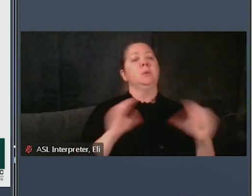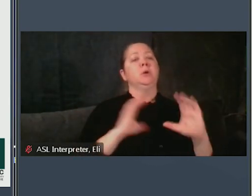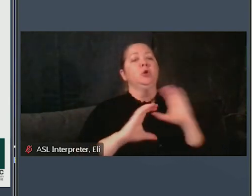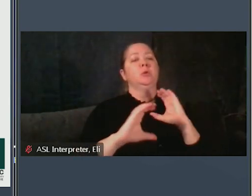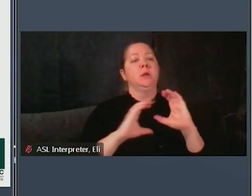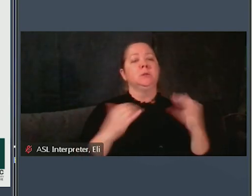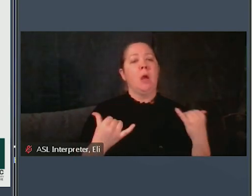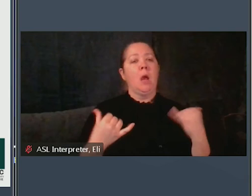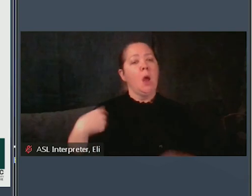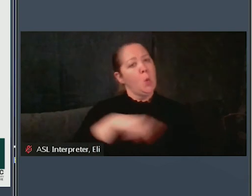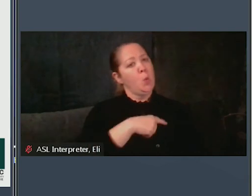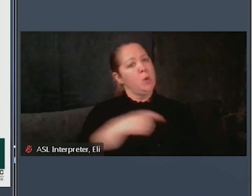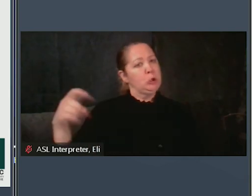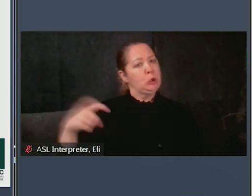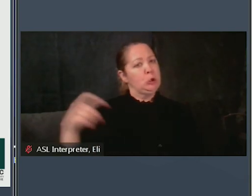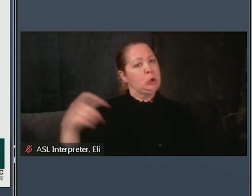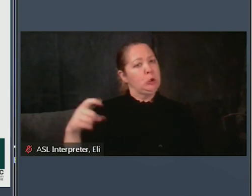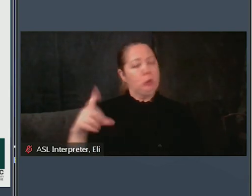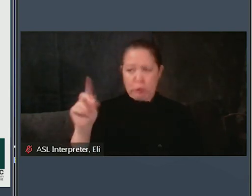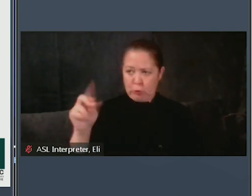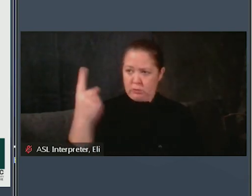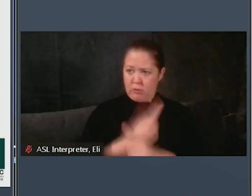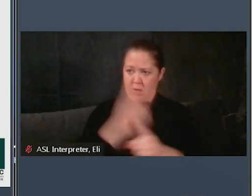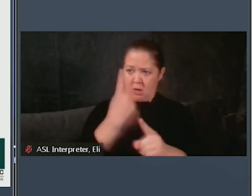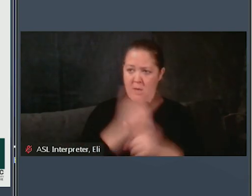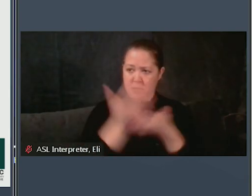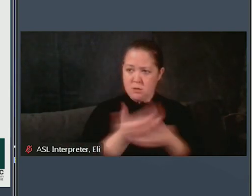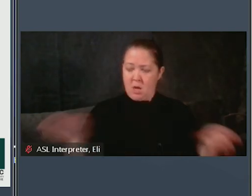right thing. Otherwise we are complicit in furthering,